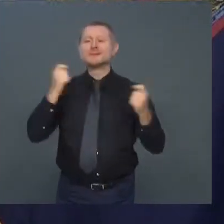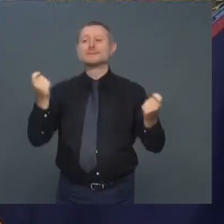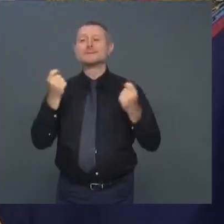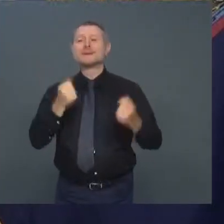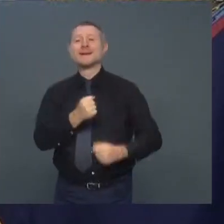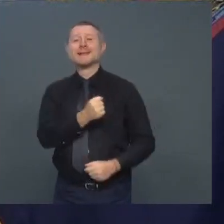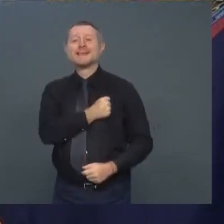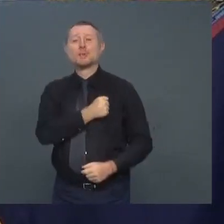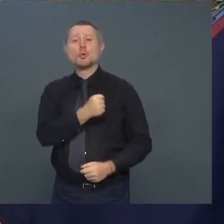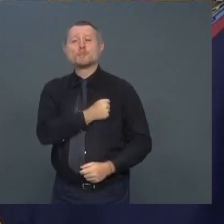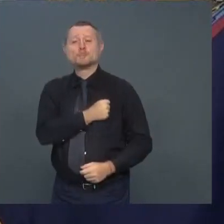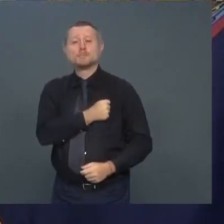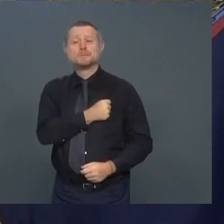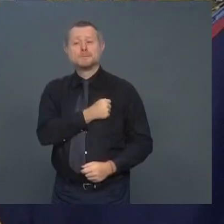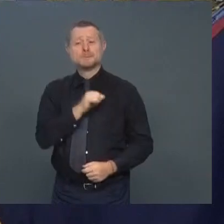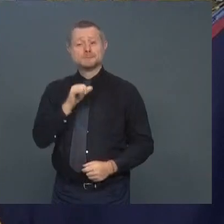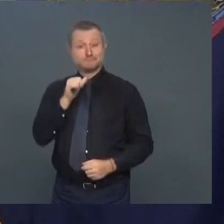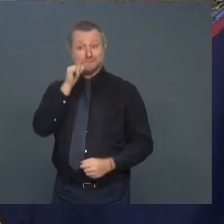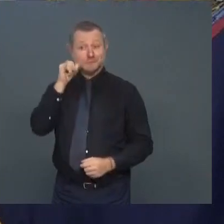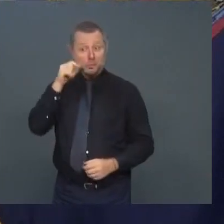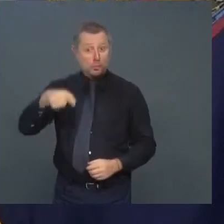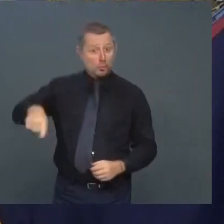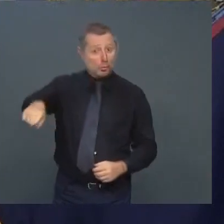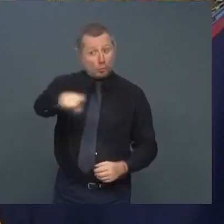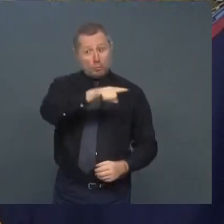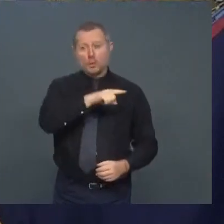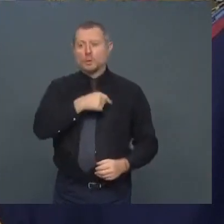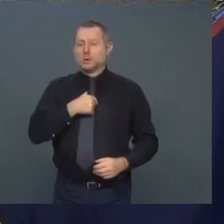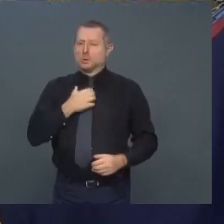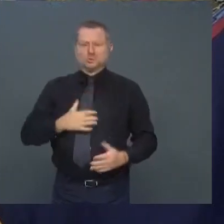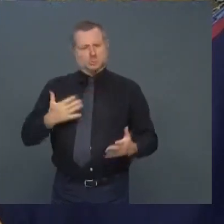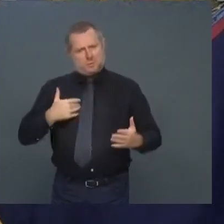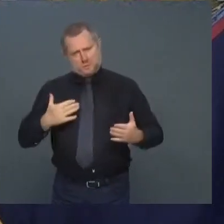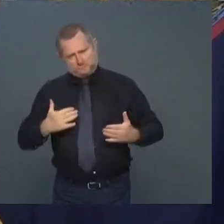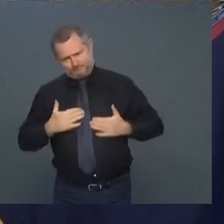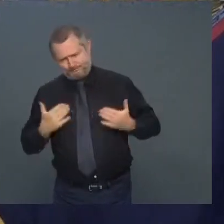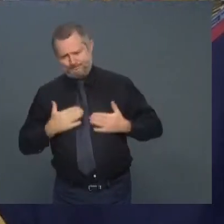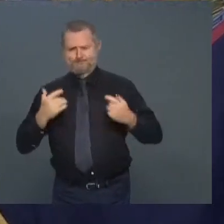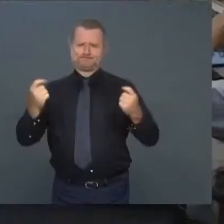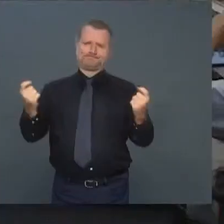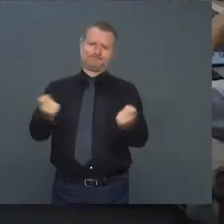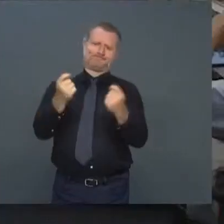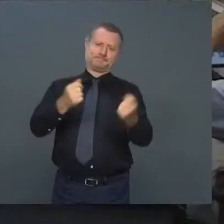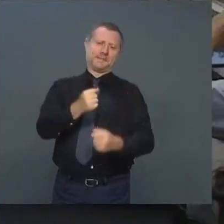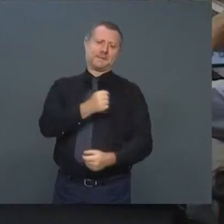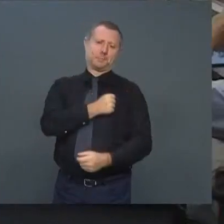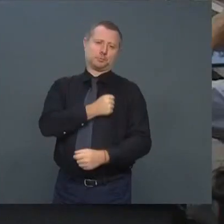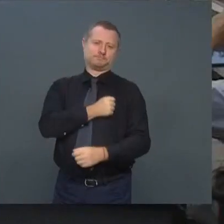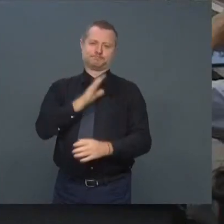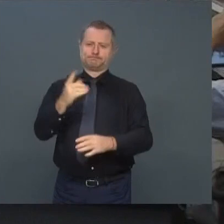I HOPE THOSE OF OUR BROTHERS AND SISTERS WHO CELEBRATED YOM